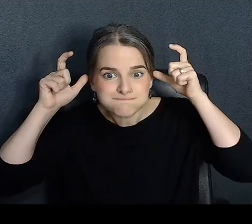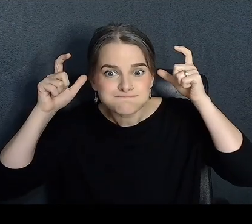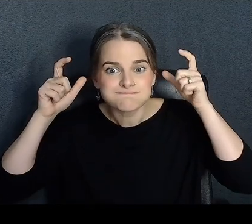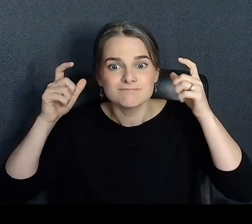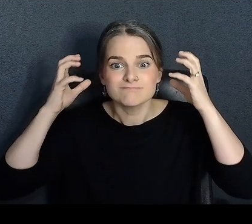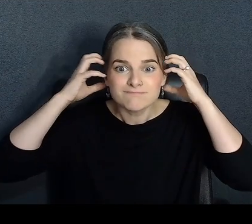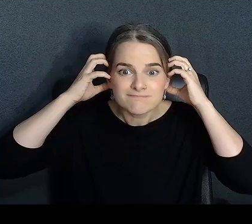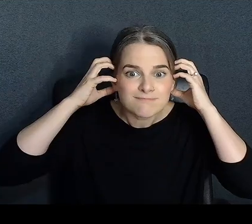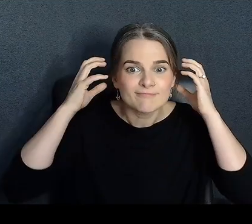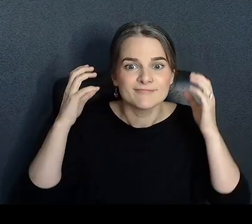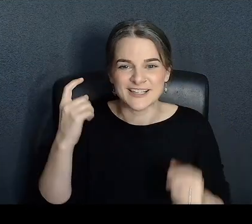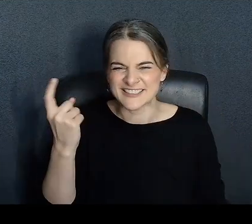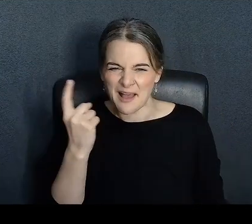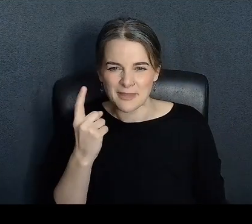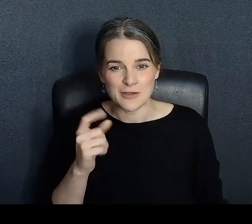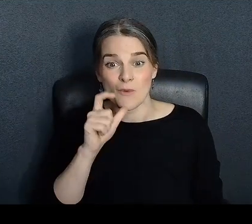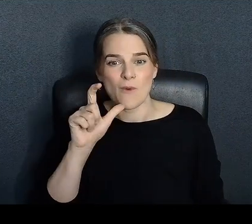don't have to hold the handset or you